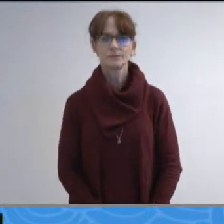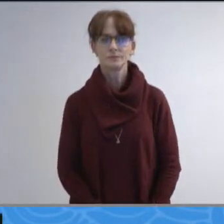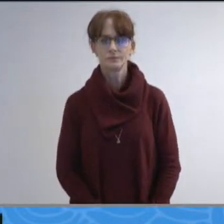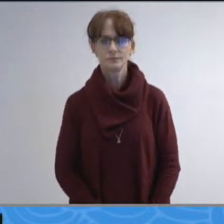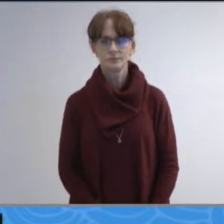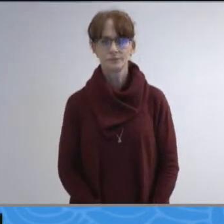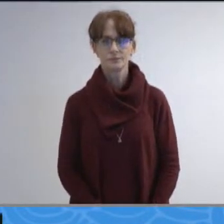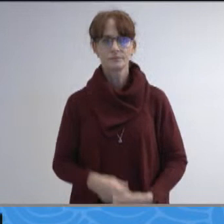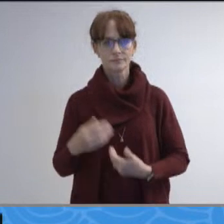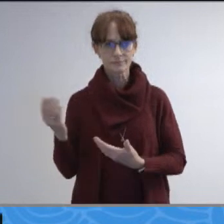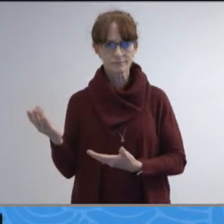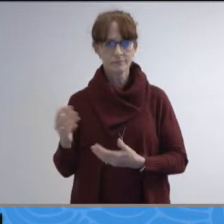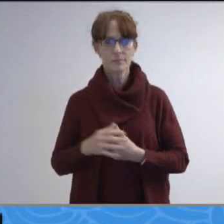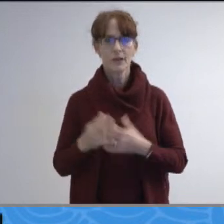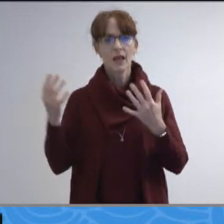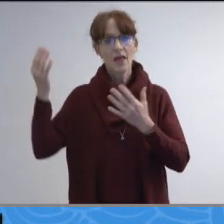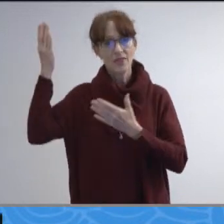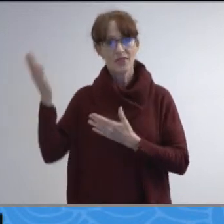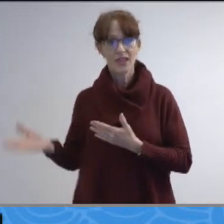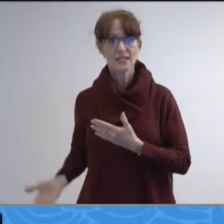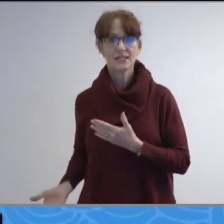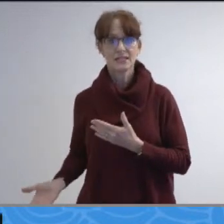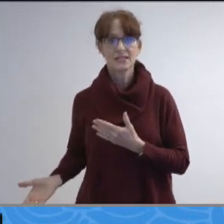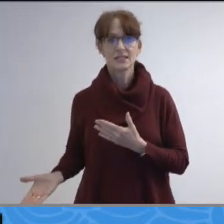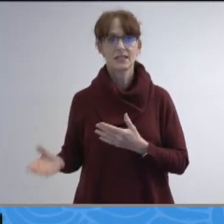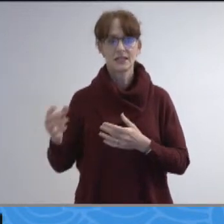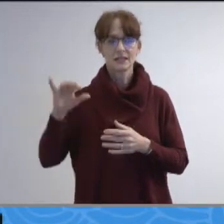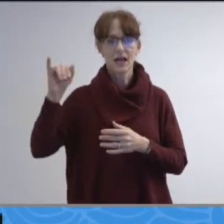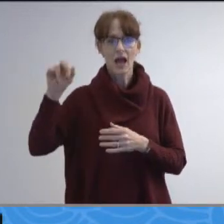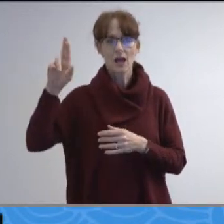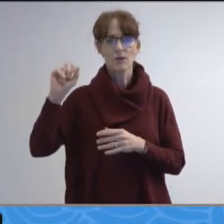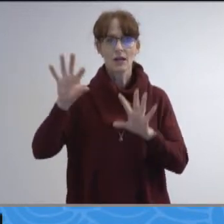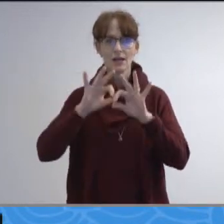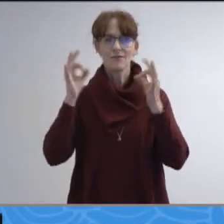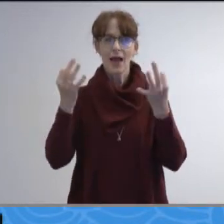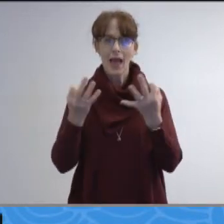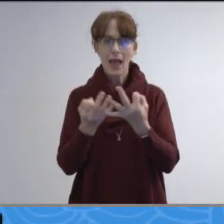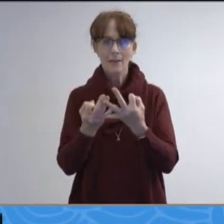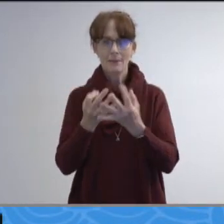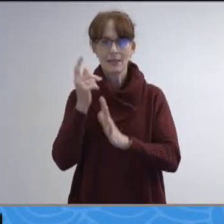Here we go, so this is the i-Ready family session. And during this session,